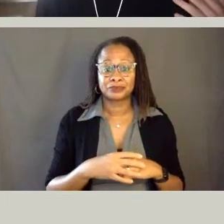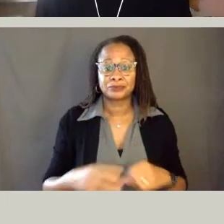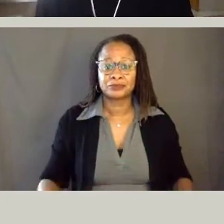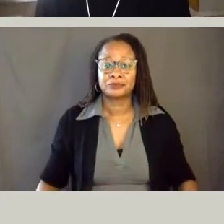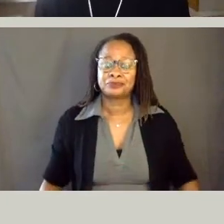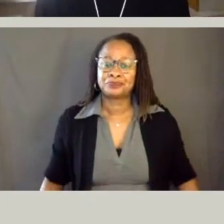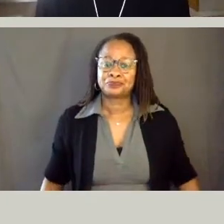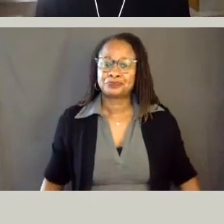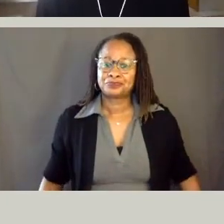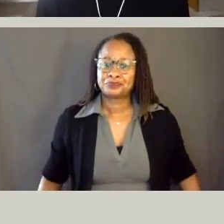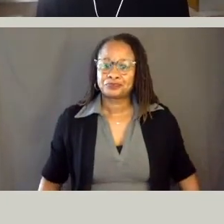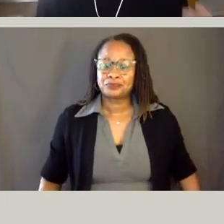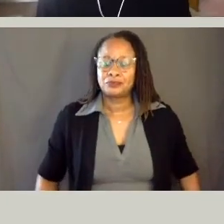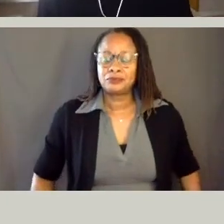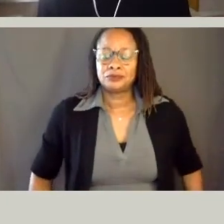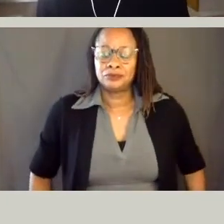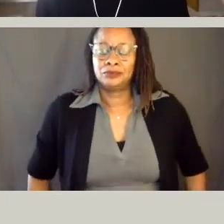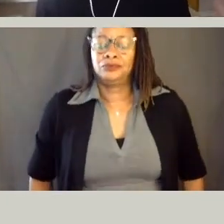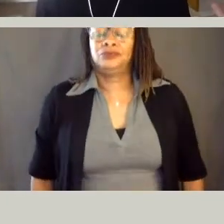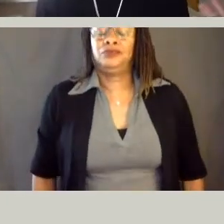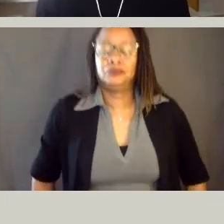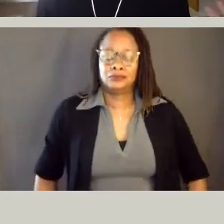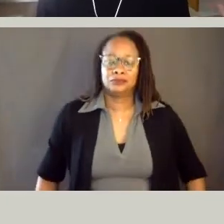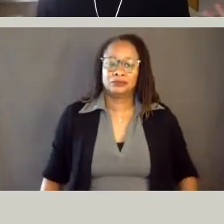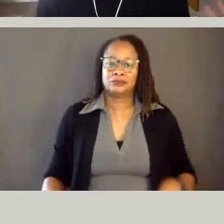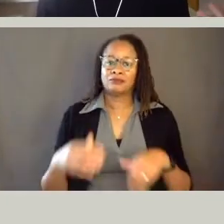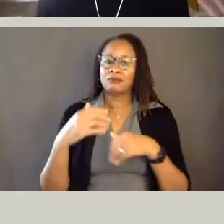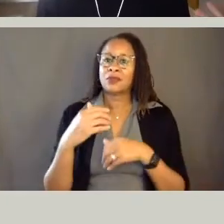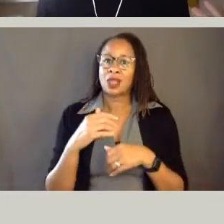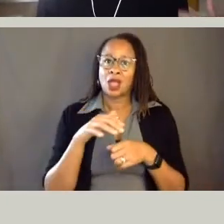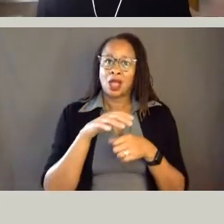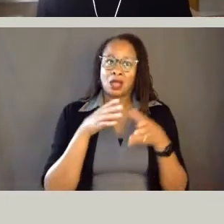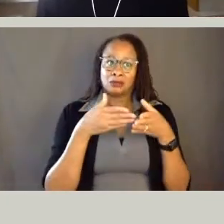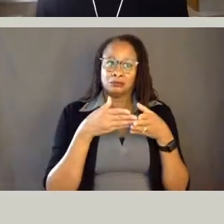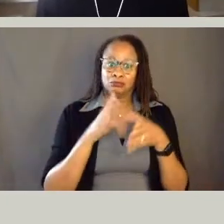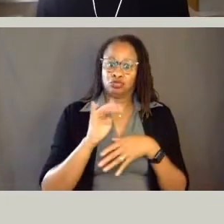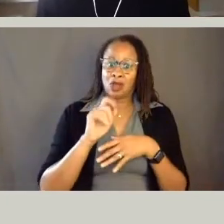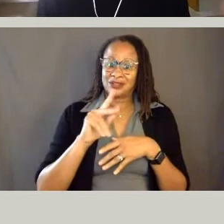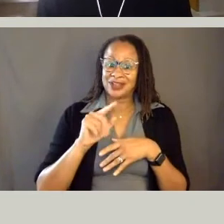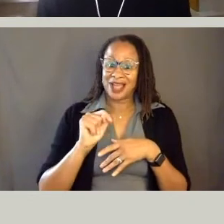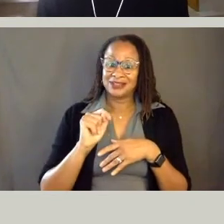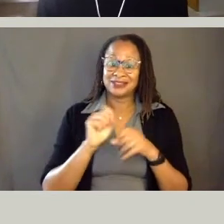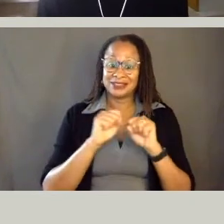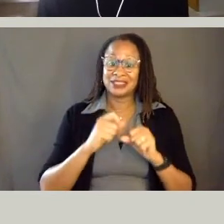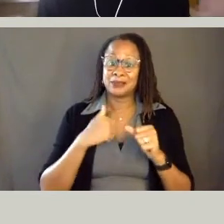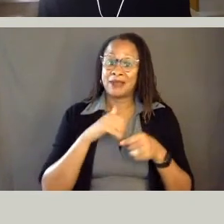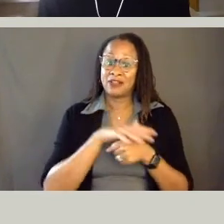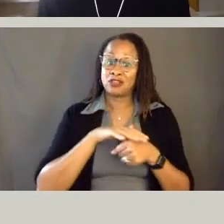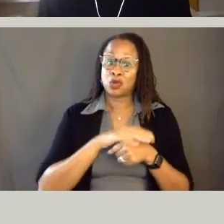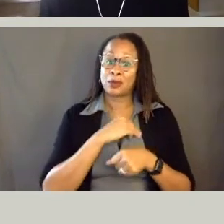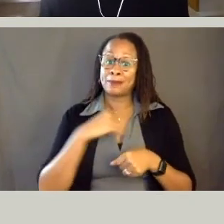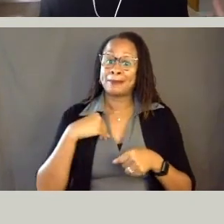the public broadcasting system having local member stations, what their value is over something like Netflix and Amazon